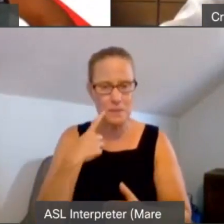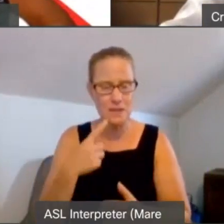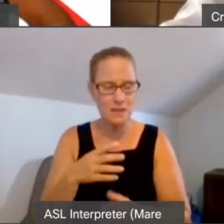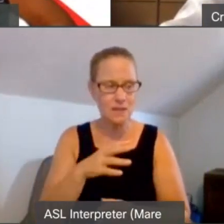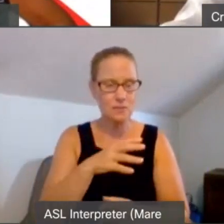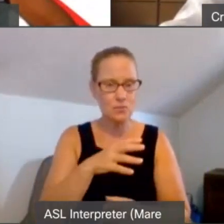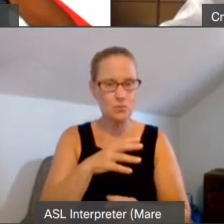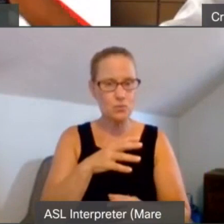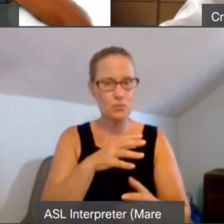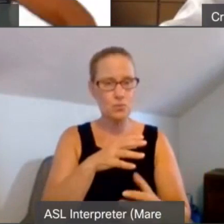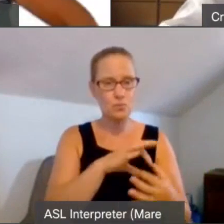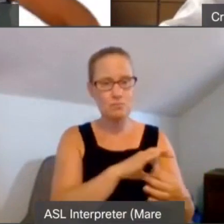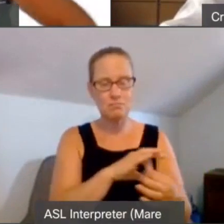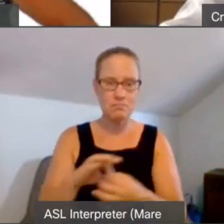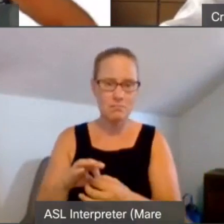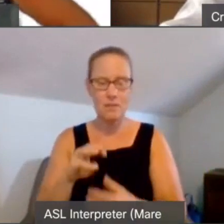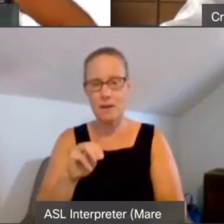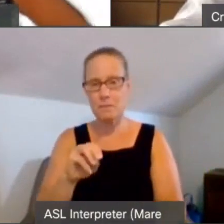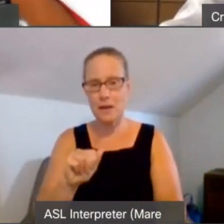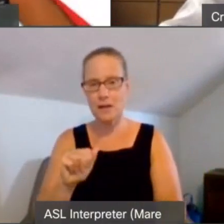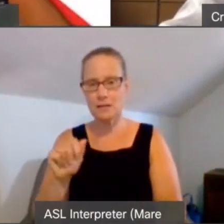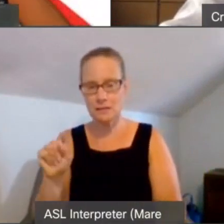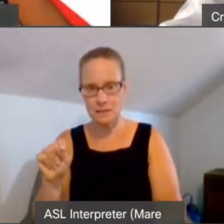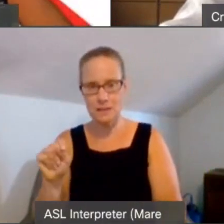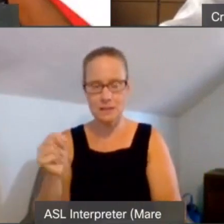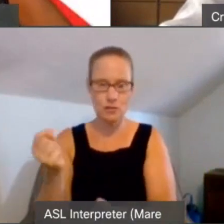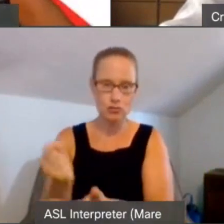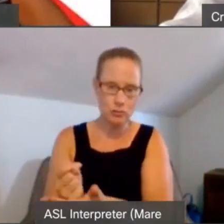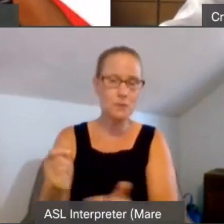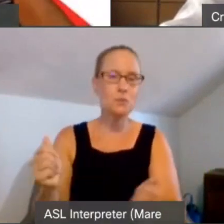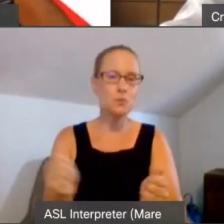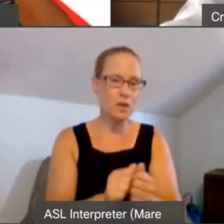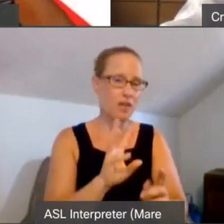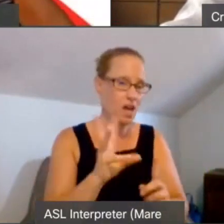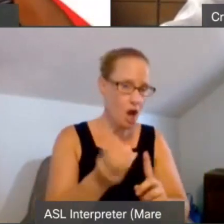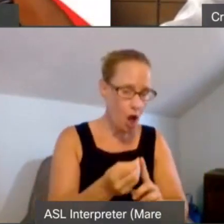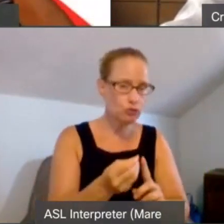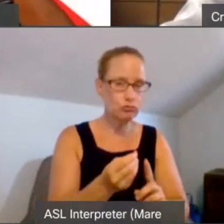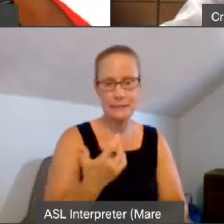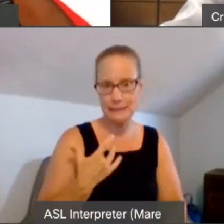the MAT issue to the cultural issue? Yeah, just kind of before we move on to the next question,